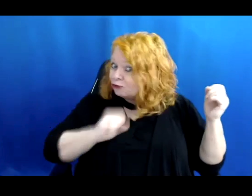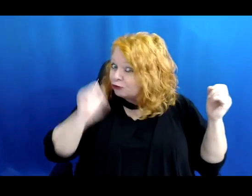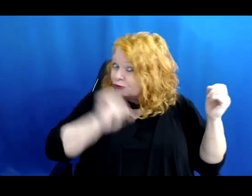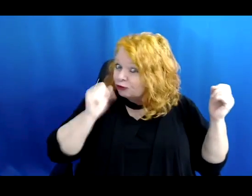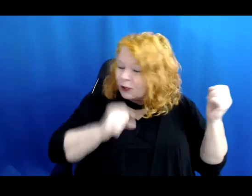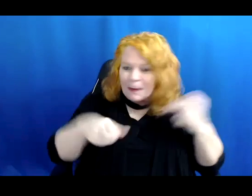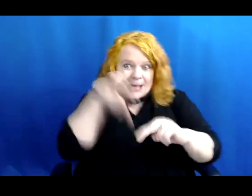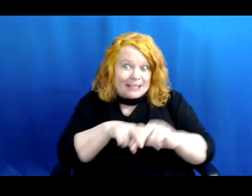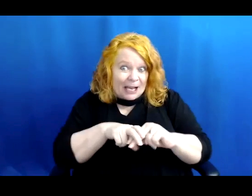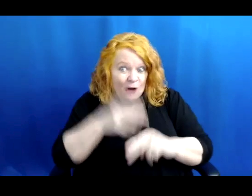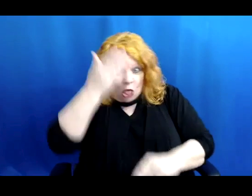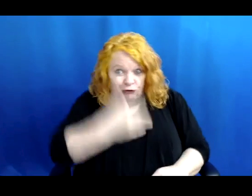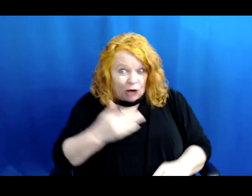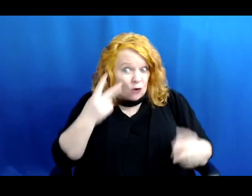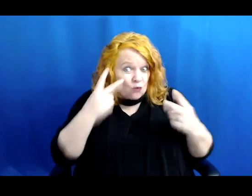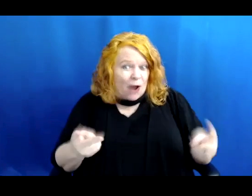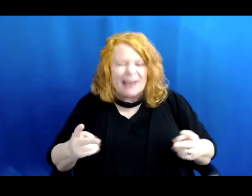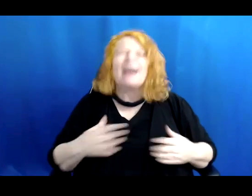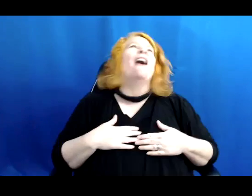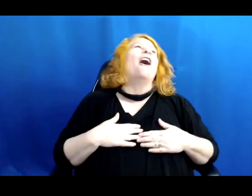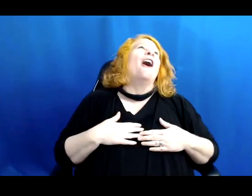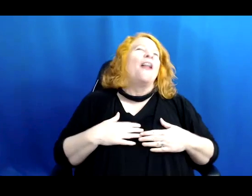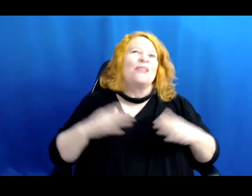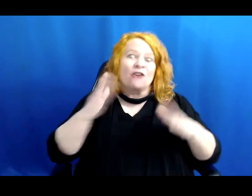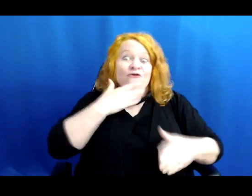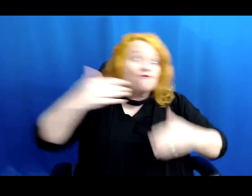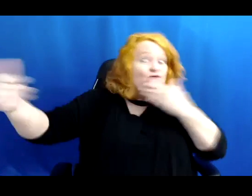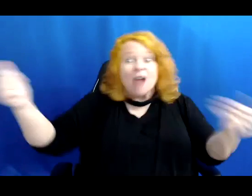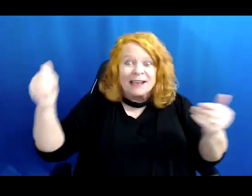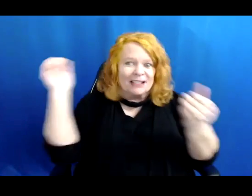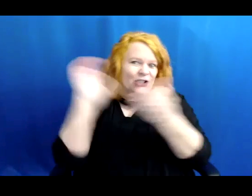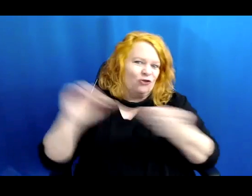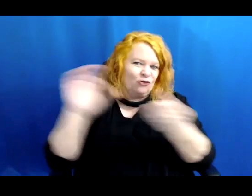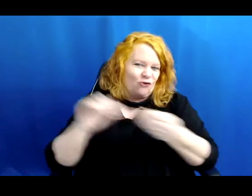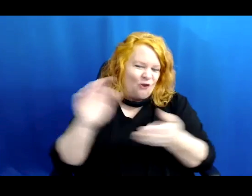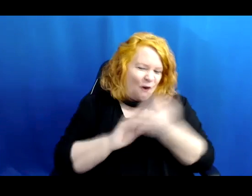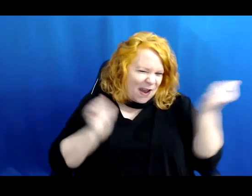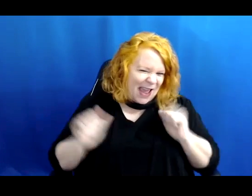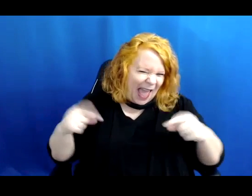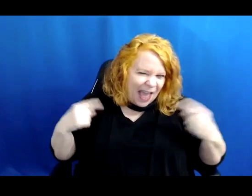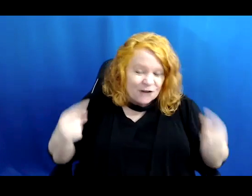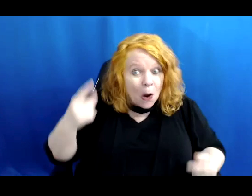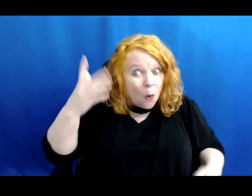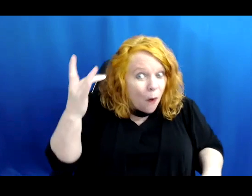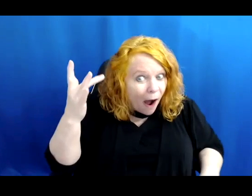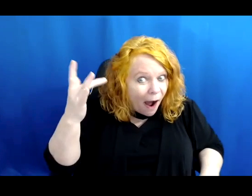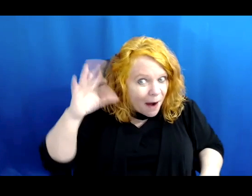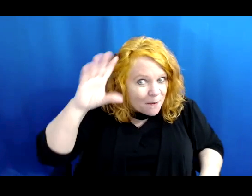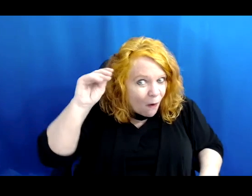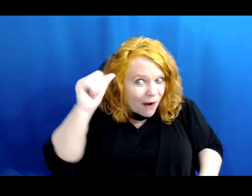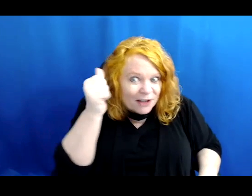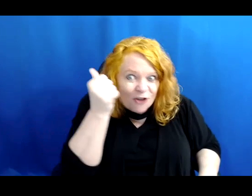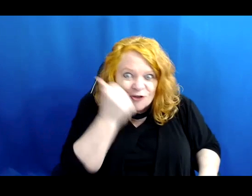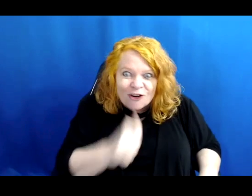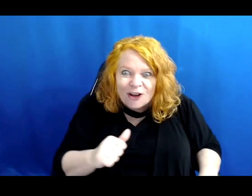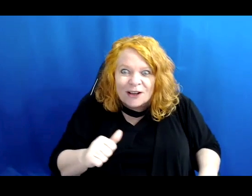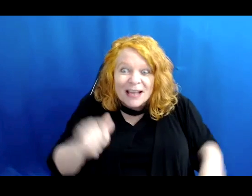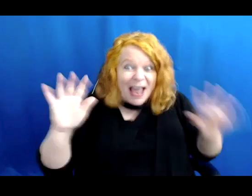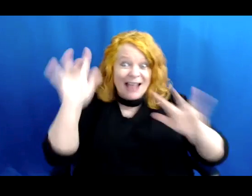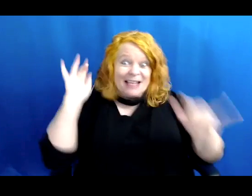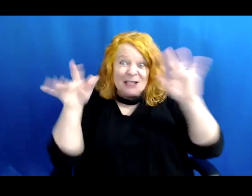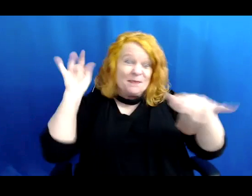It is the greatest story showtime ever. Because, boys and girls, it is the sparkly